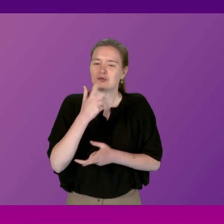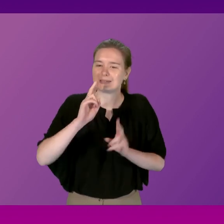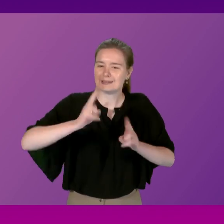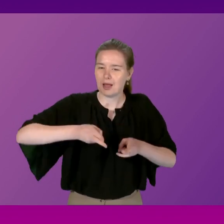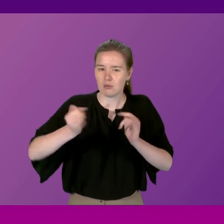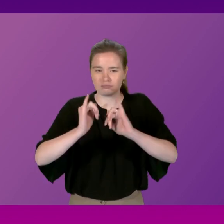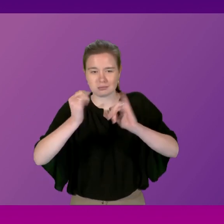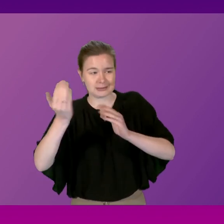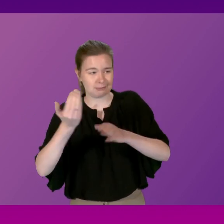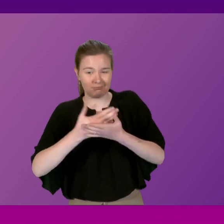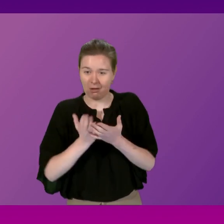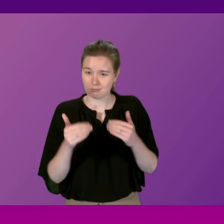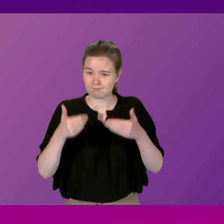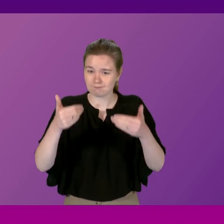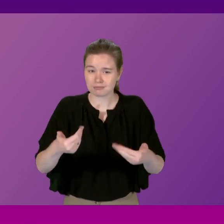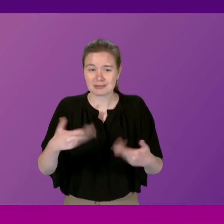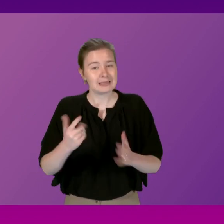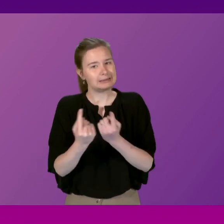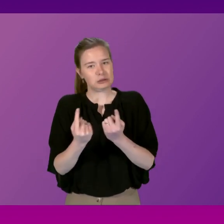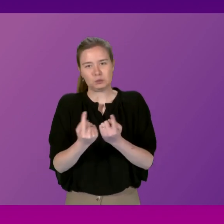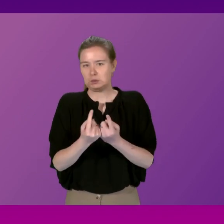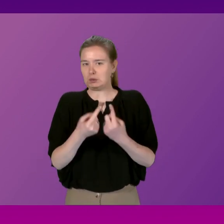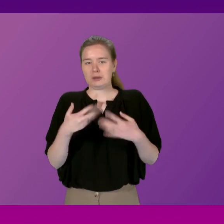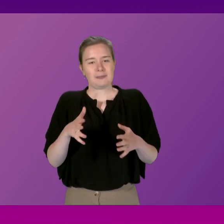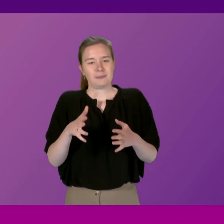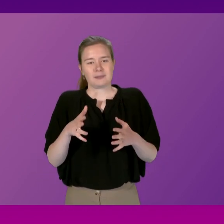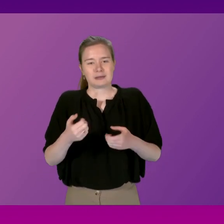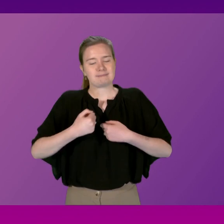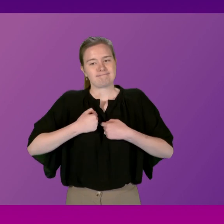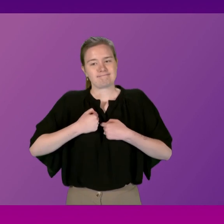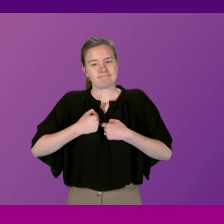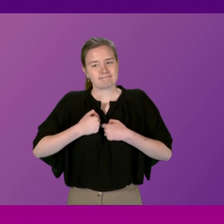It is an issue that is close to home for me—literally.